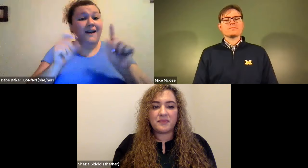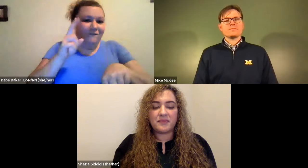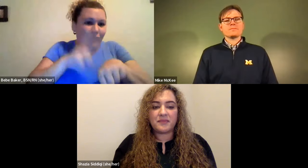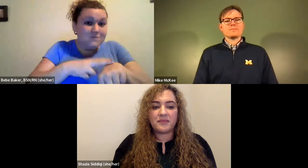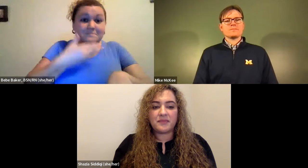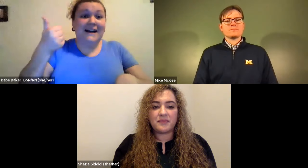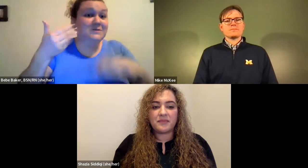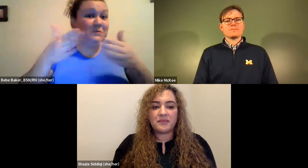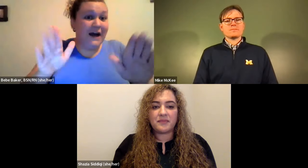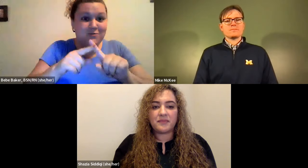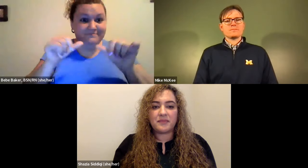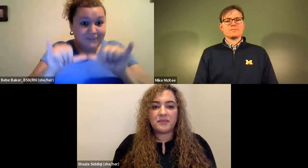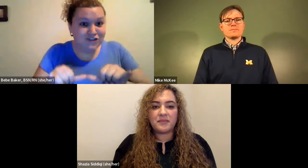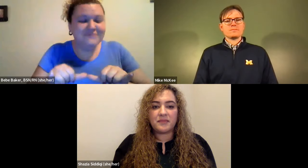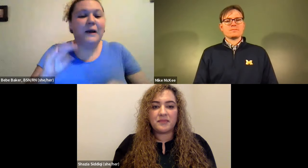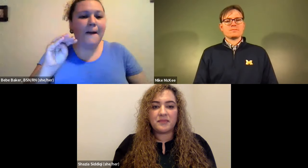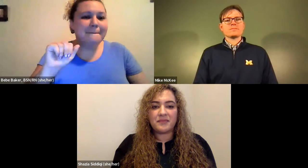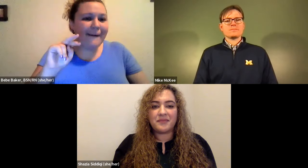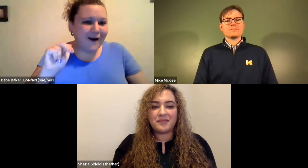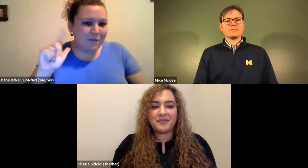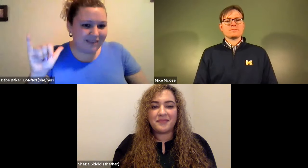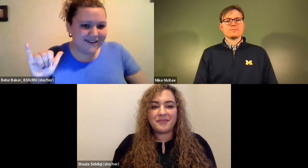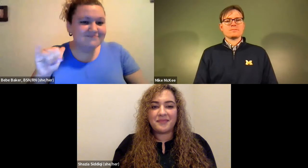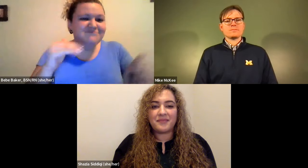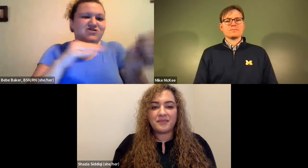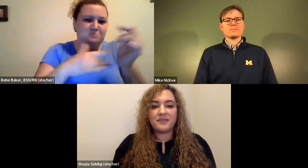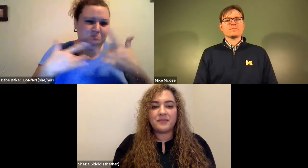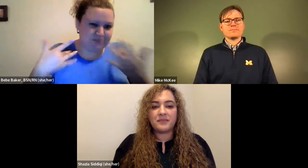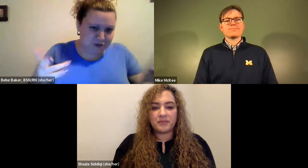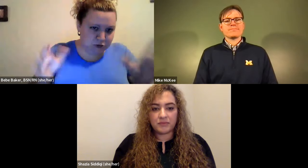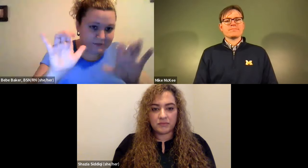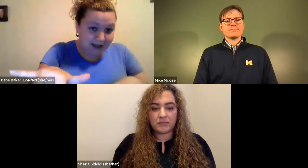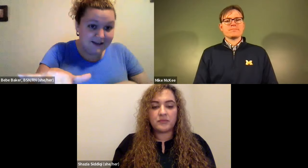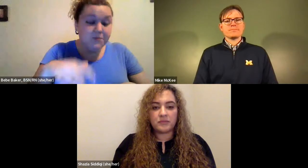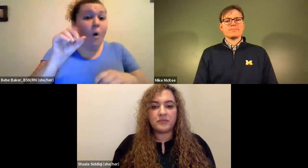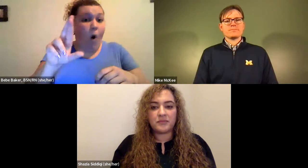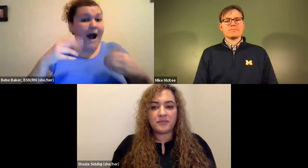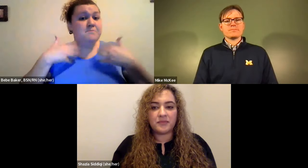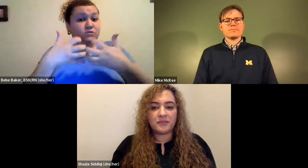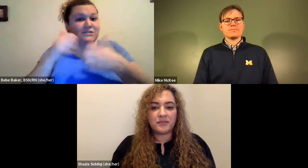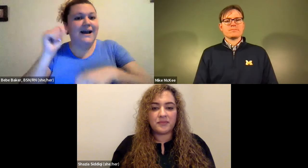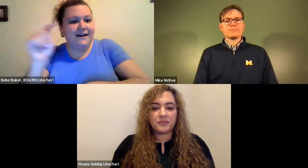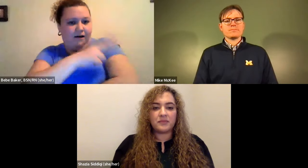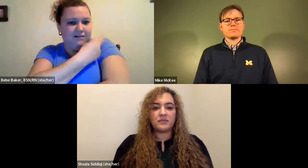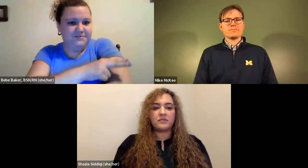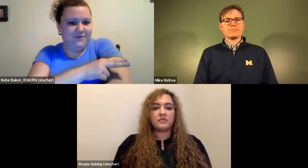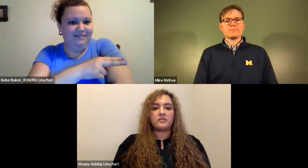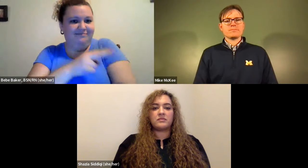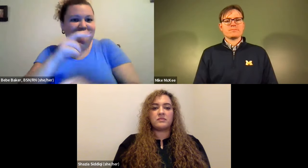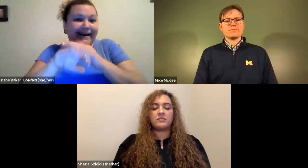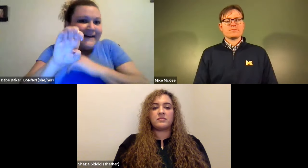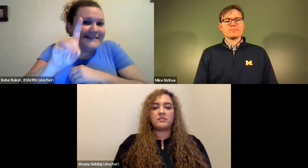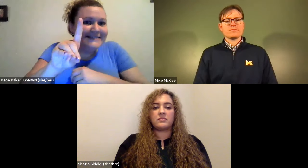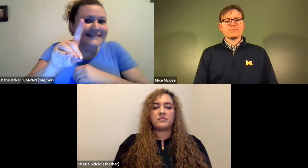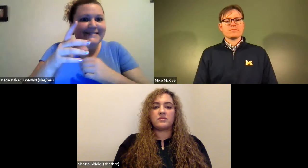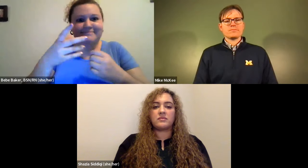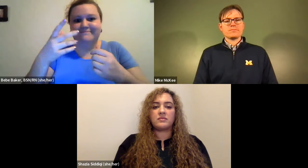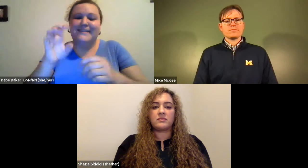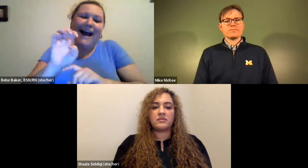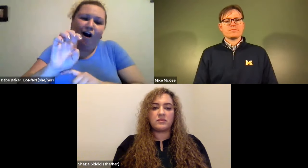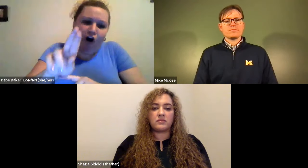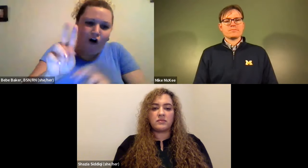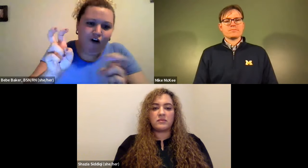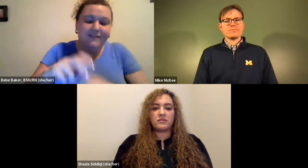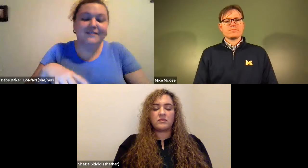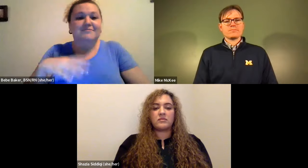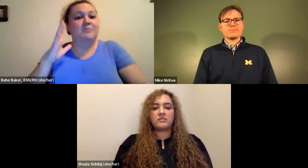Cristine Saunders: A machine like this is a better one, but really the best way to get it measured is something called manually, which is what doctors usually do, or they have machines at the hospital in the emergency department.